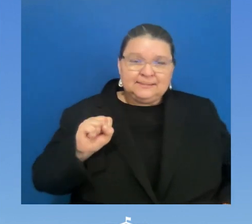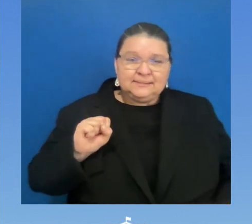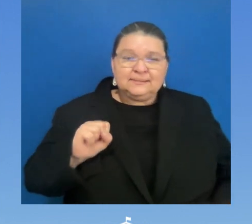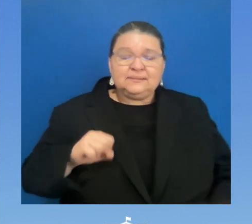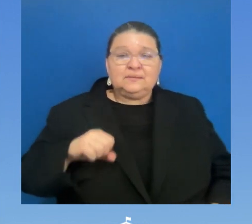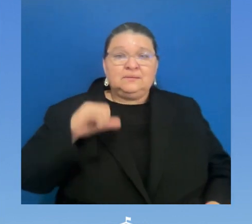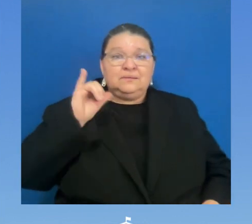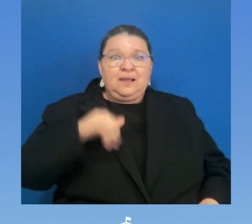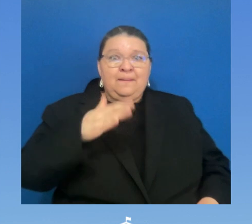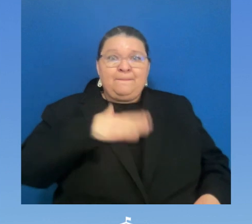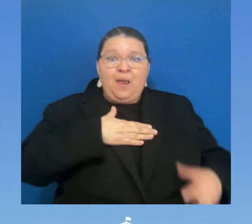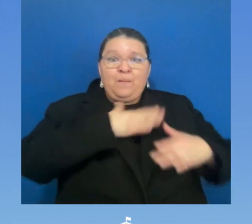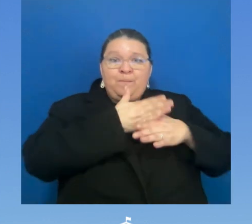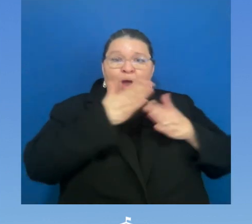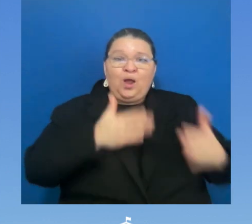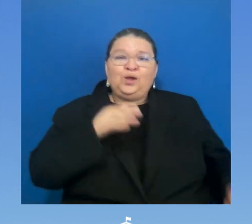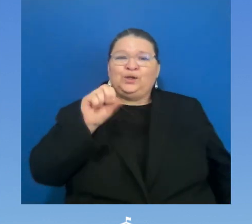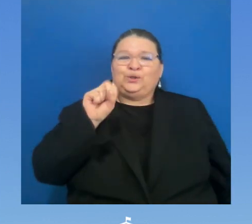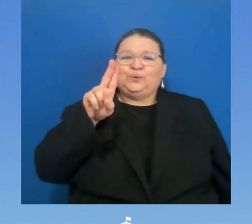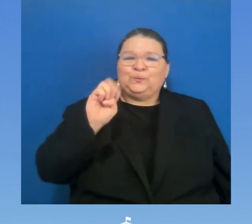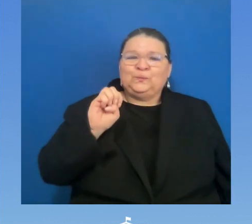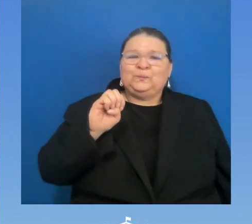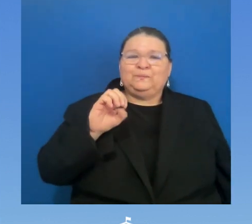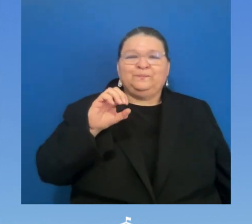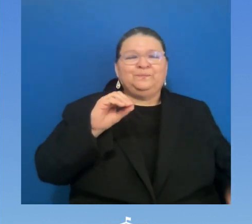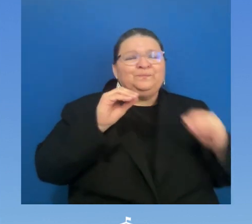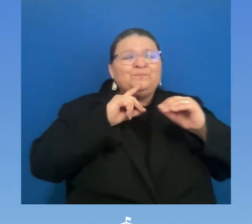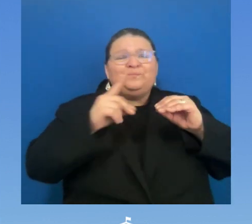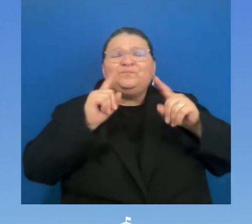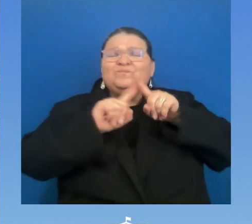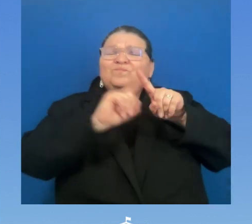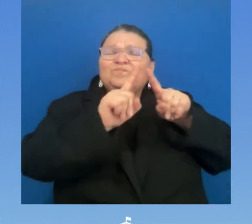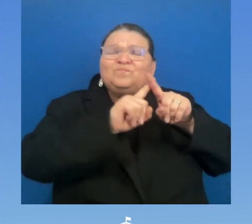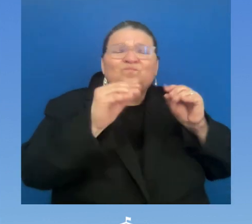And then, even go wider. If I'm seeing myself in, you know, union workers in Alabama